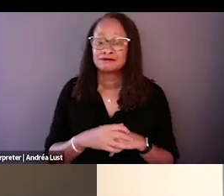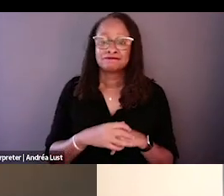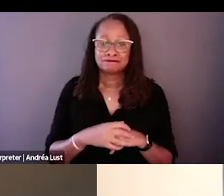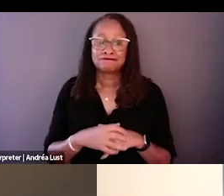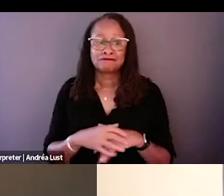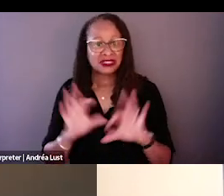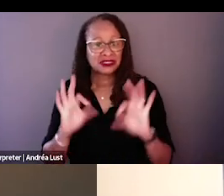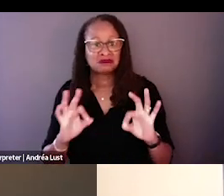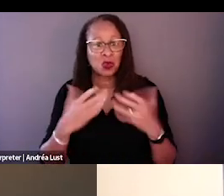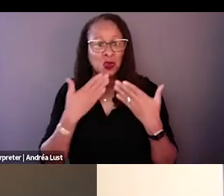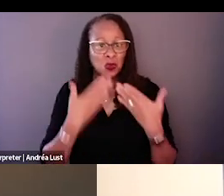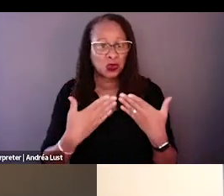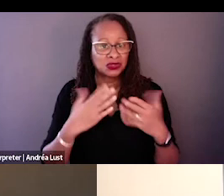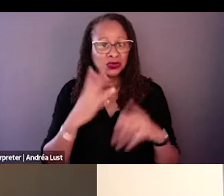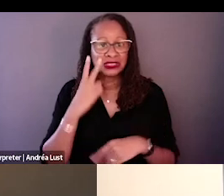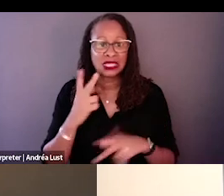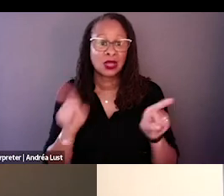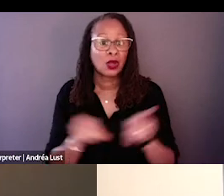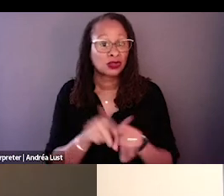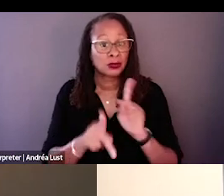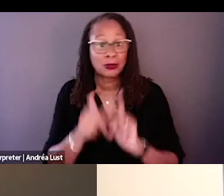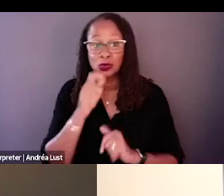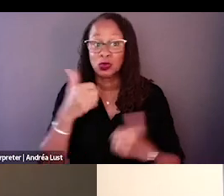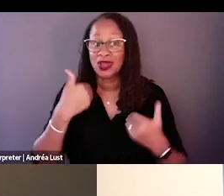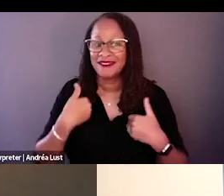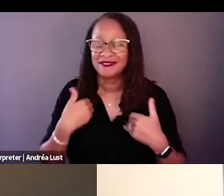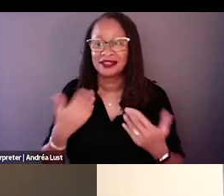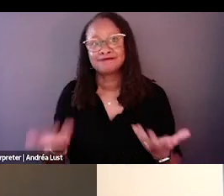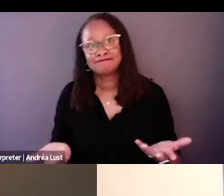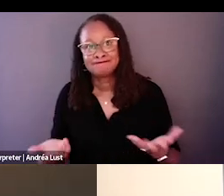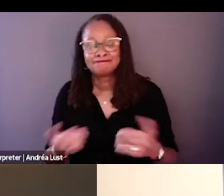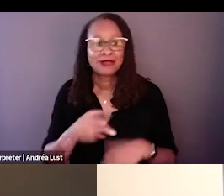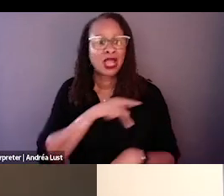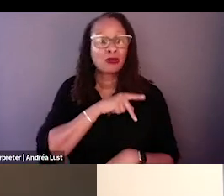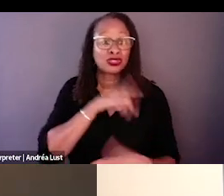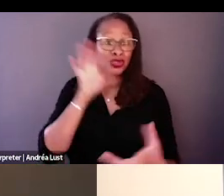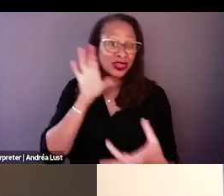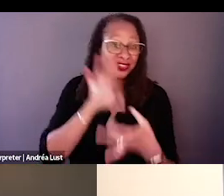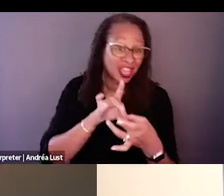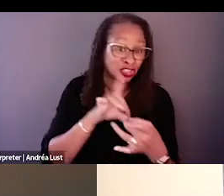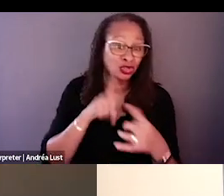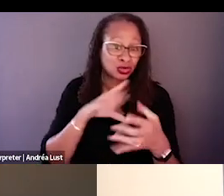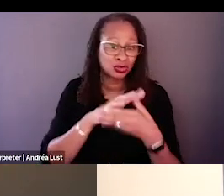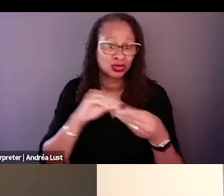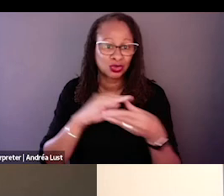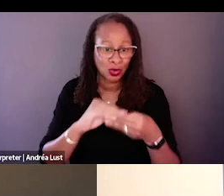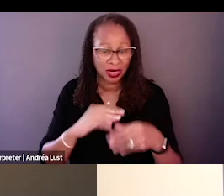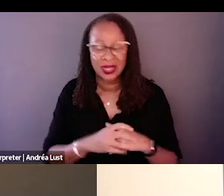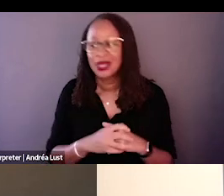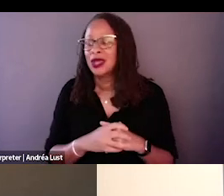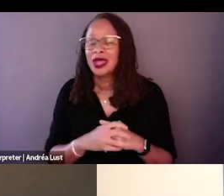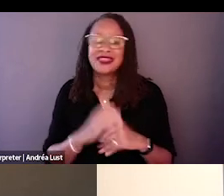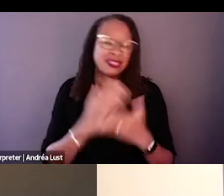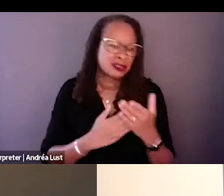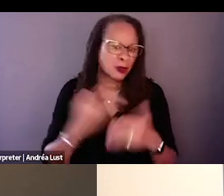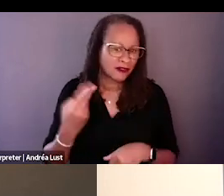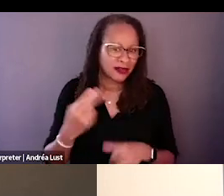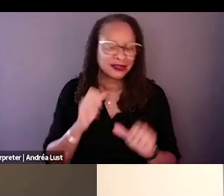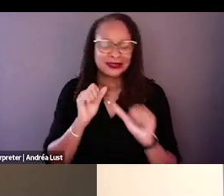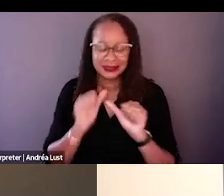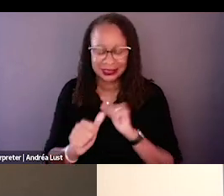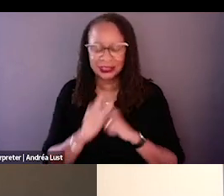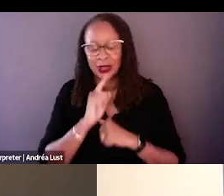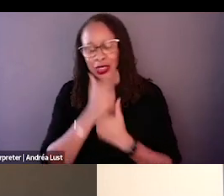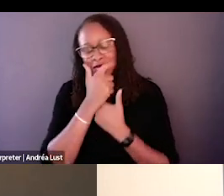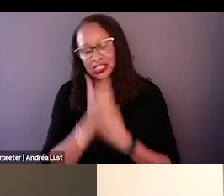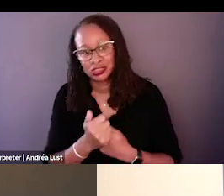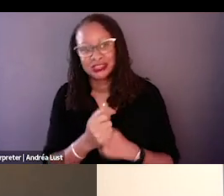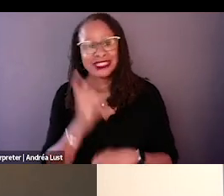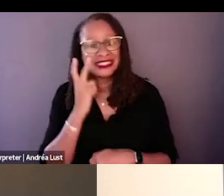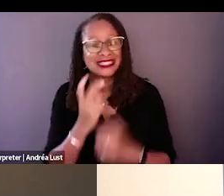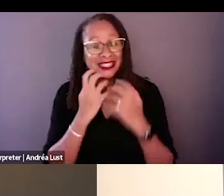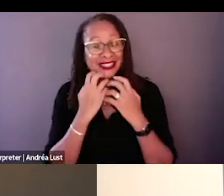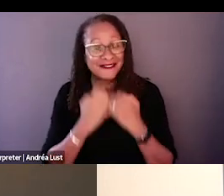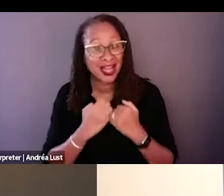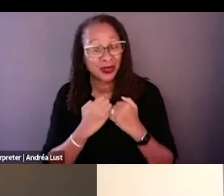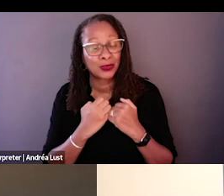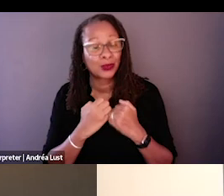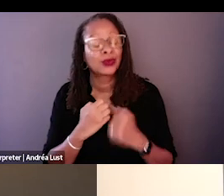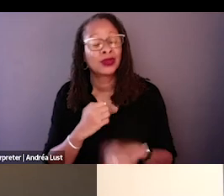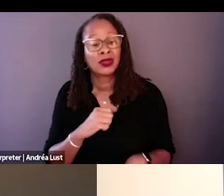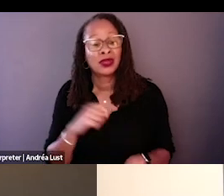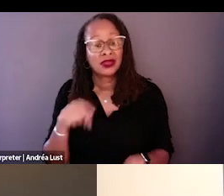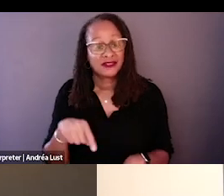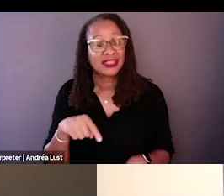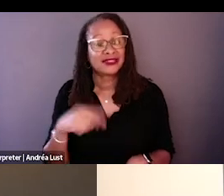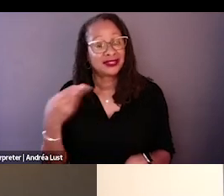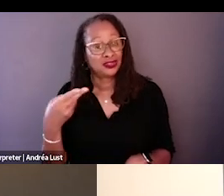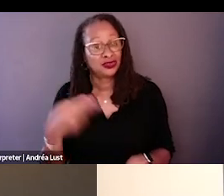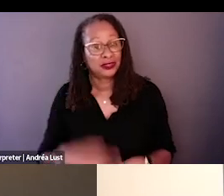I tried to smuggle them into my document not too far from the course, and it was a few hundred